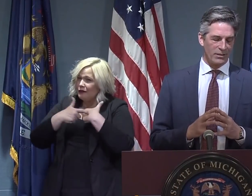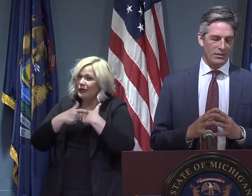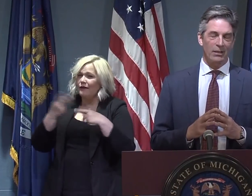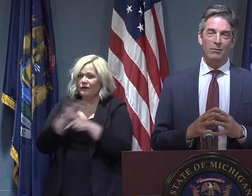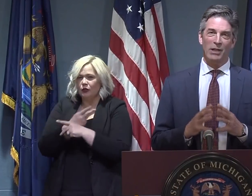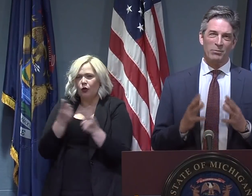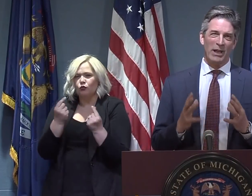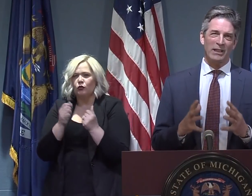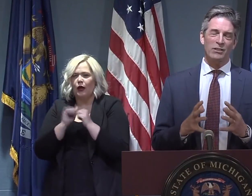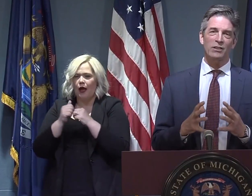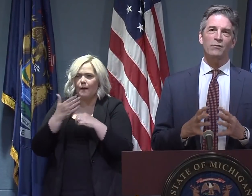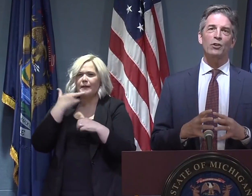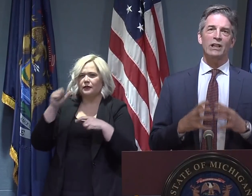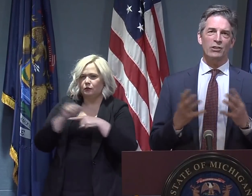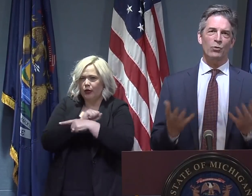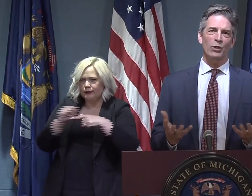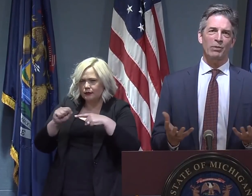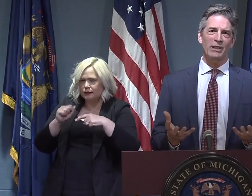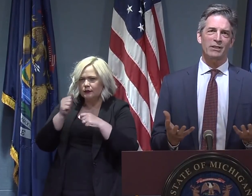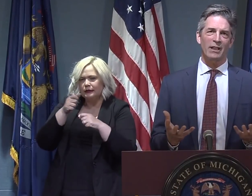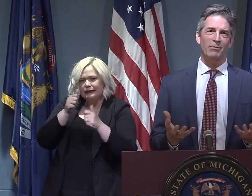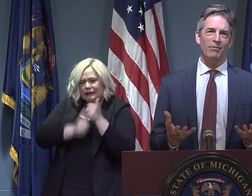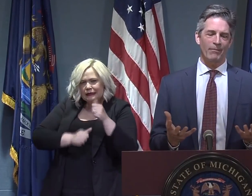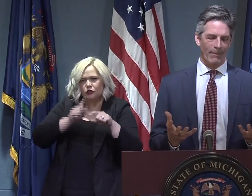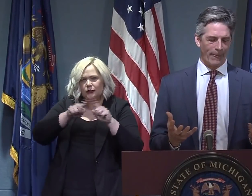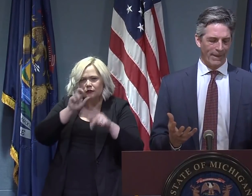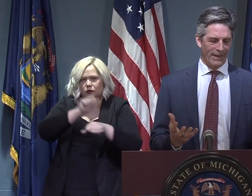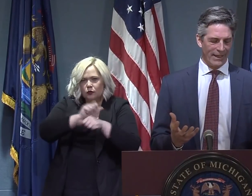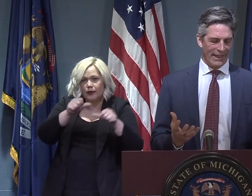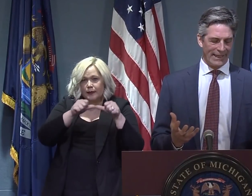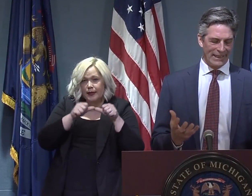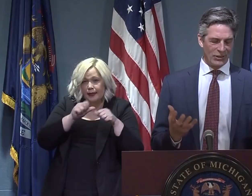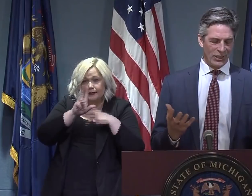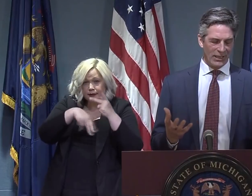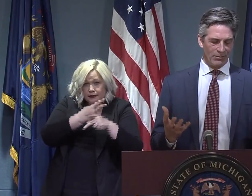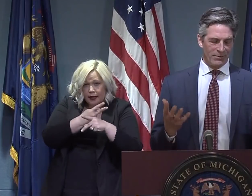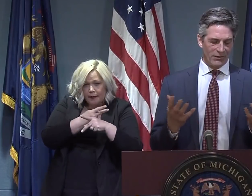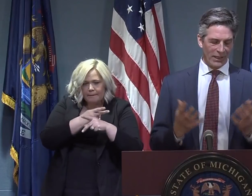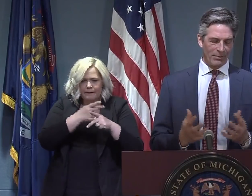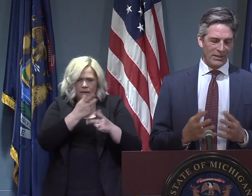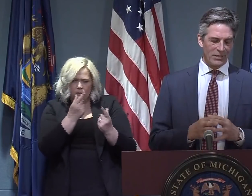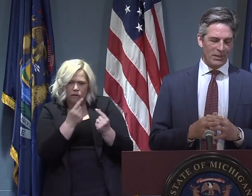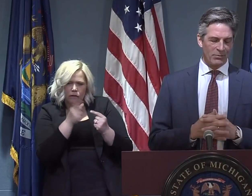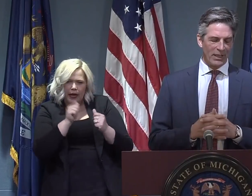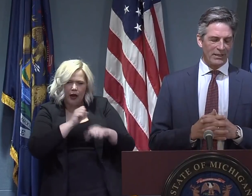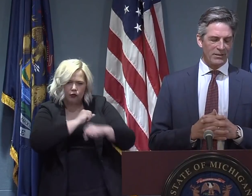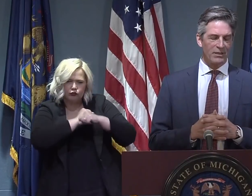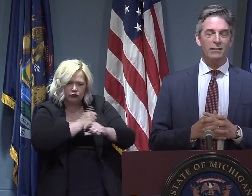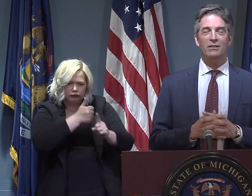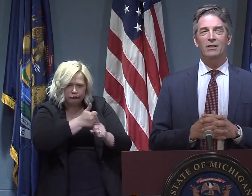NOW, TO THAT LAST POINT WE HAVE SPENT A LOT OF TIME DEVELOPING BEST PRACTICES. BEST PRACTICES FOR EACH WORK